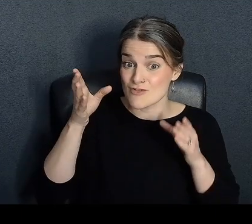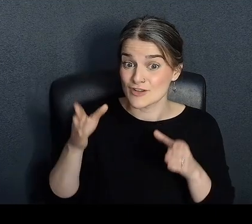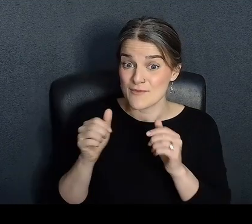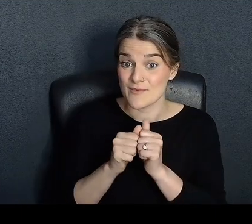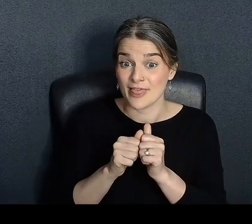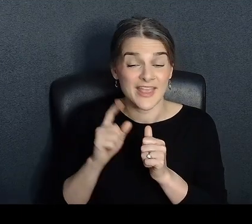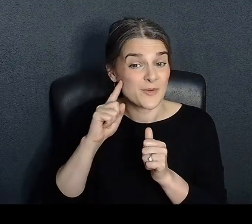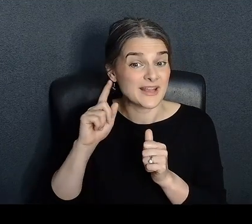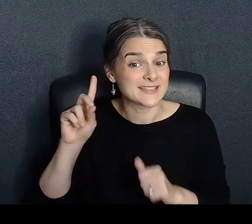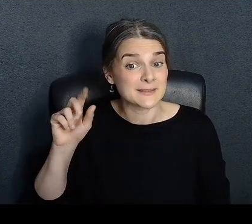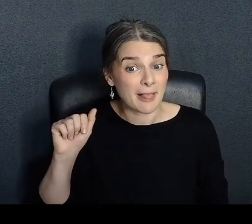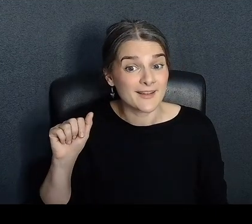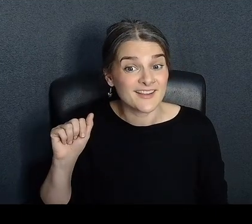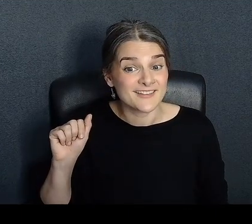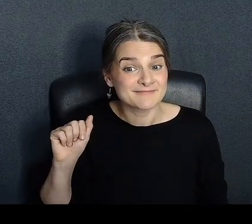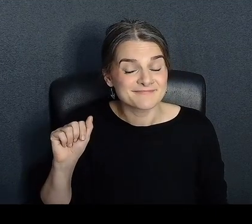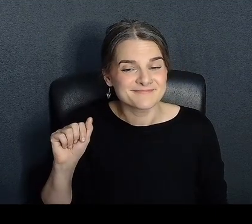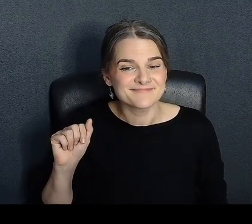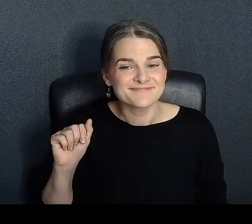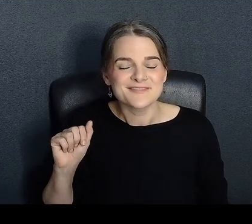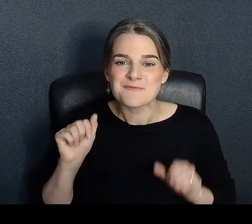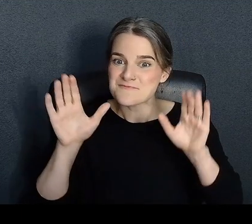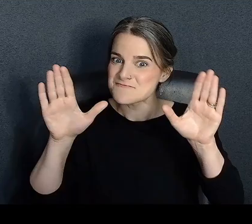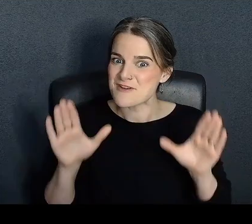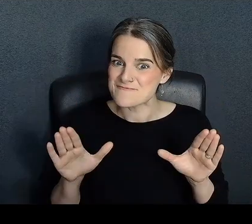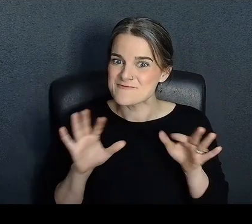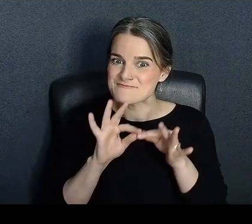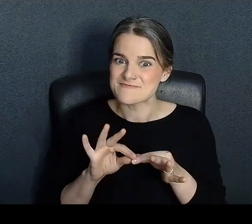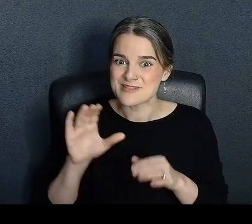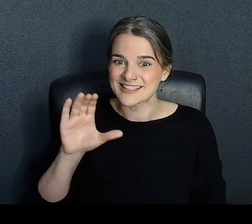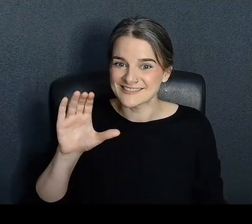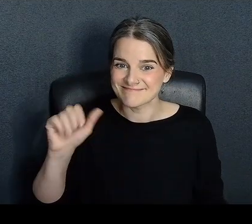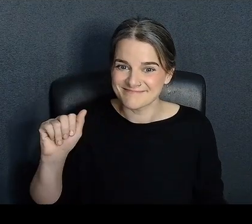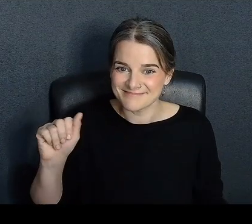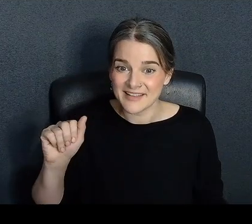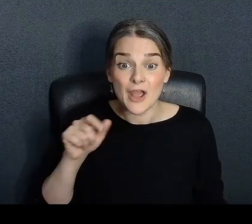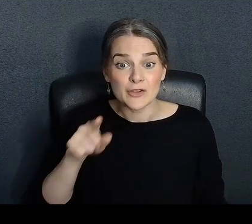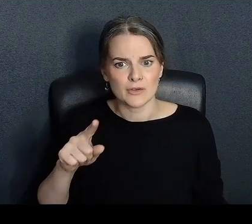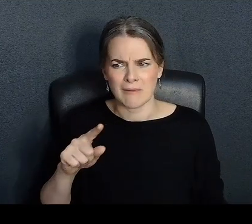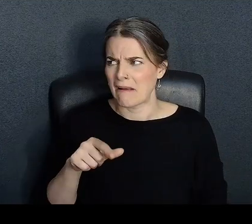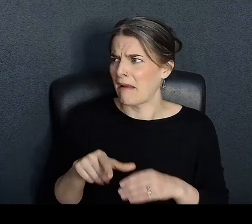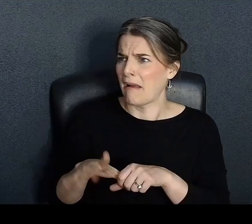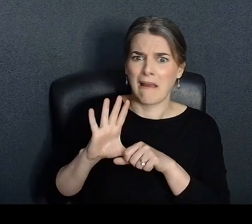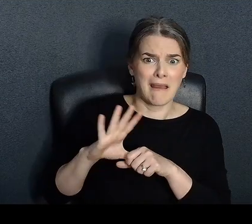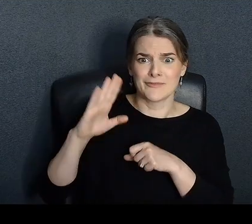What's wonderful about the communication assistance is if you've never used relay services,